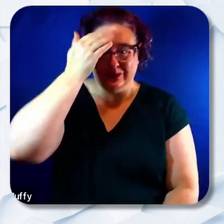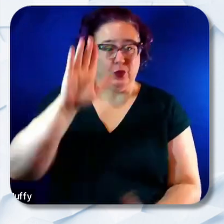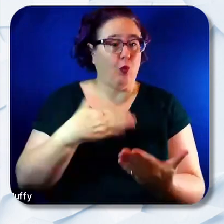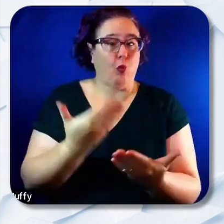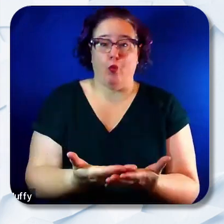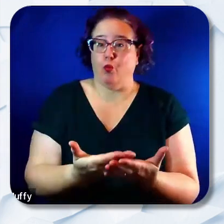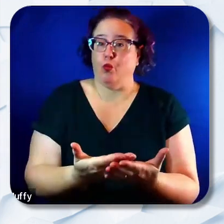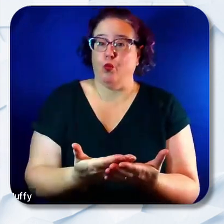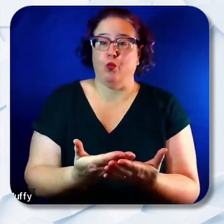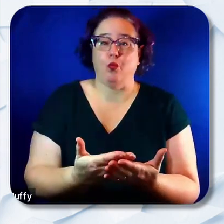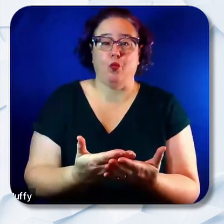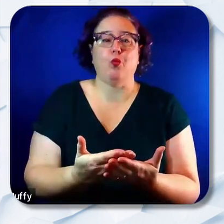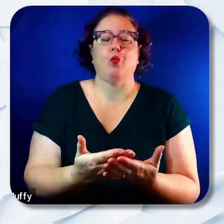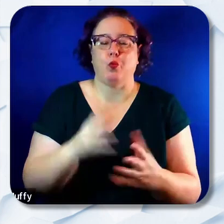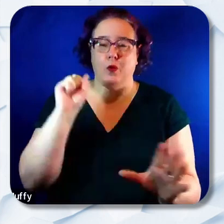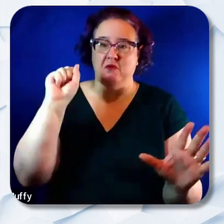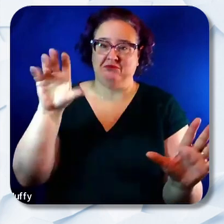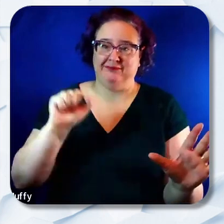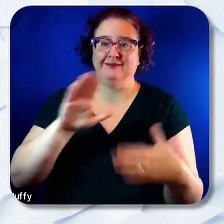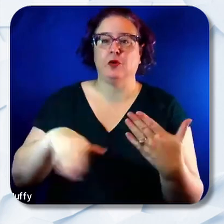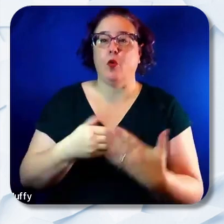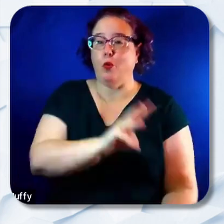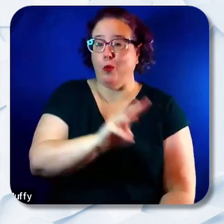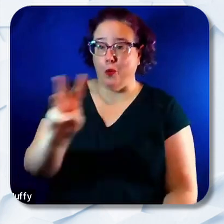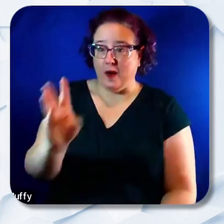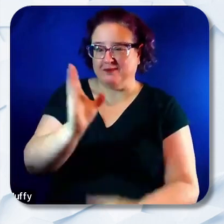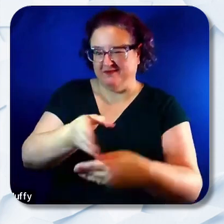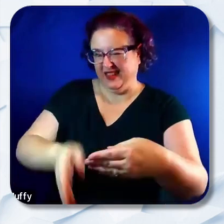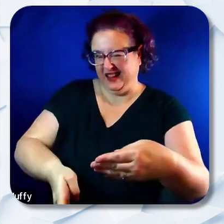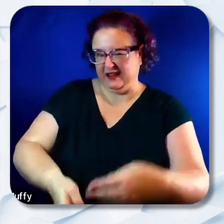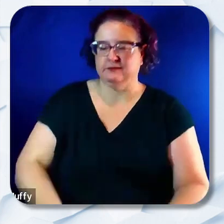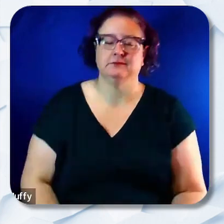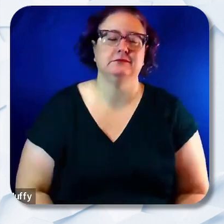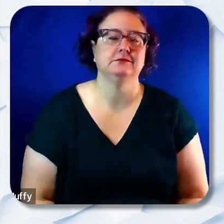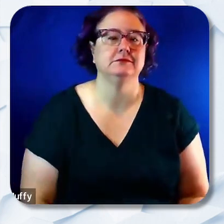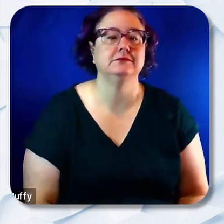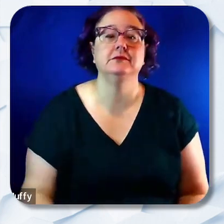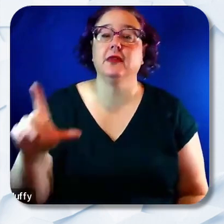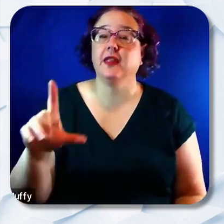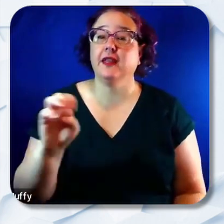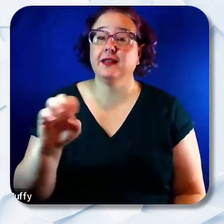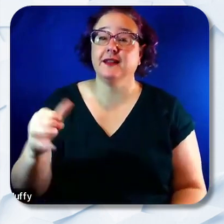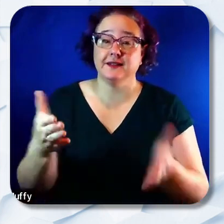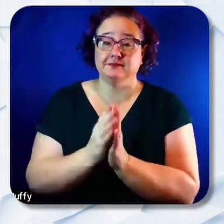Again at the end of the presentation, LEAs will be asked to select their county and then